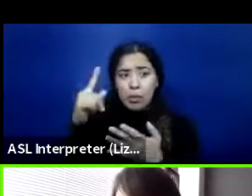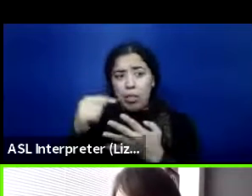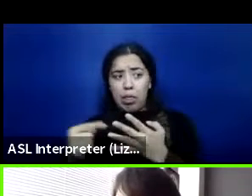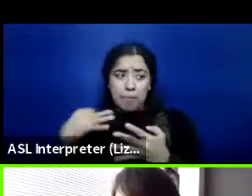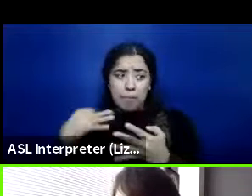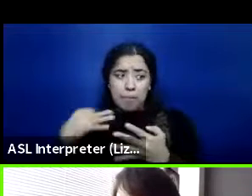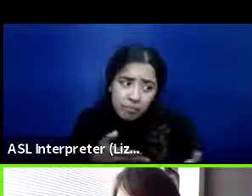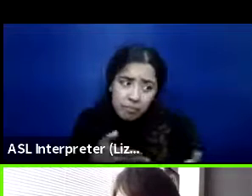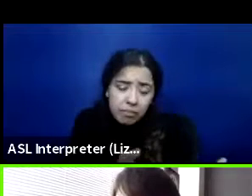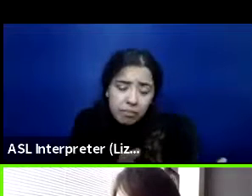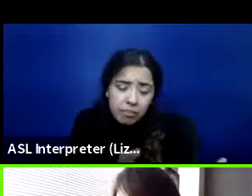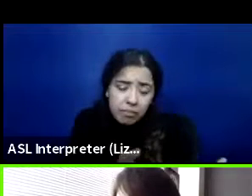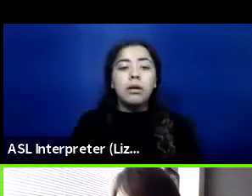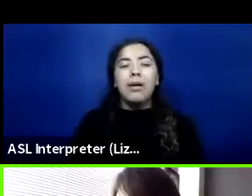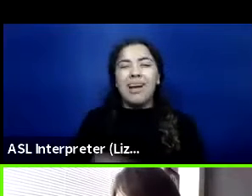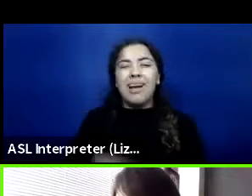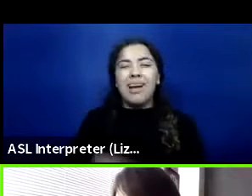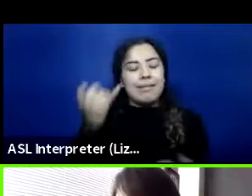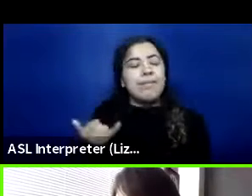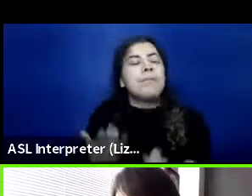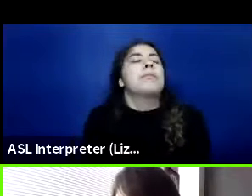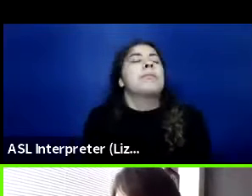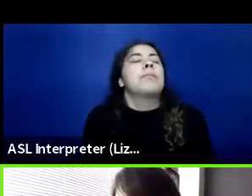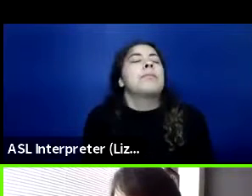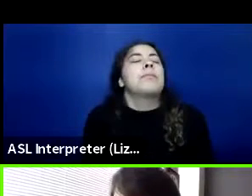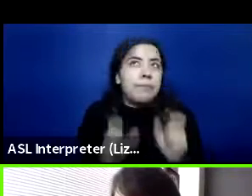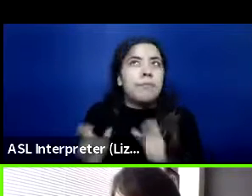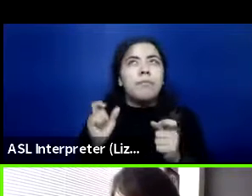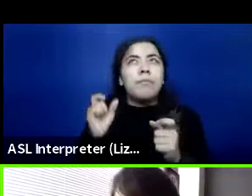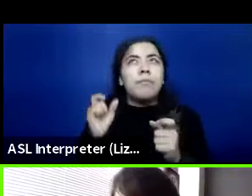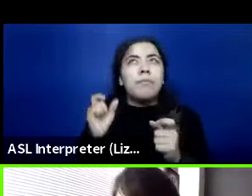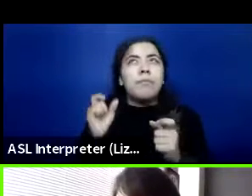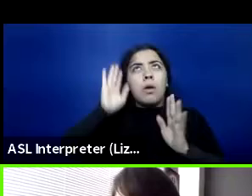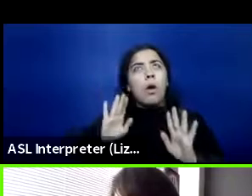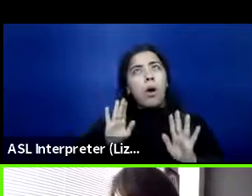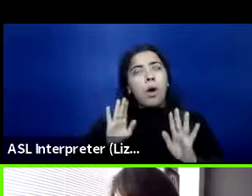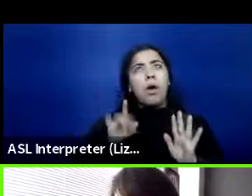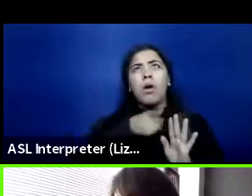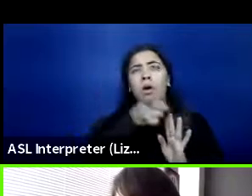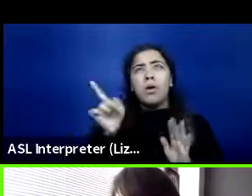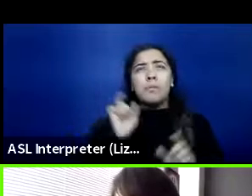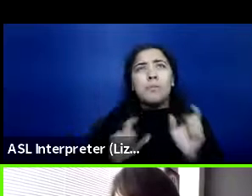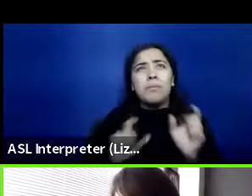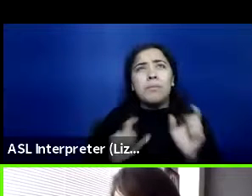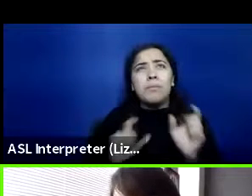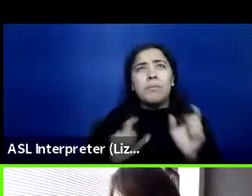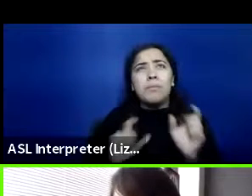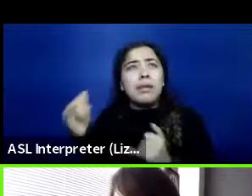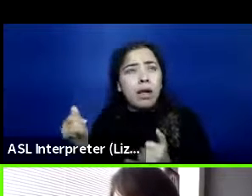more of a conversation and thinking about people with disabilities being able to work from home